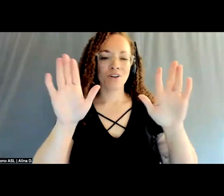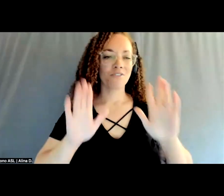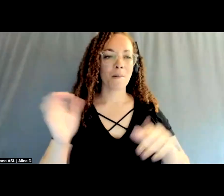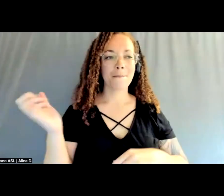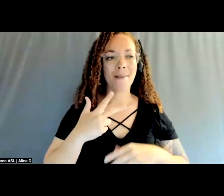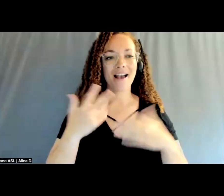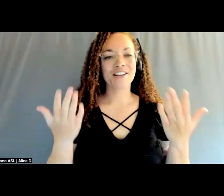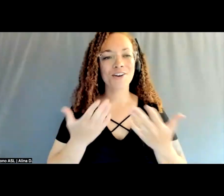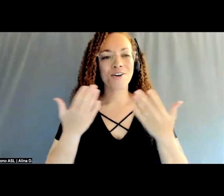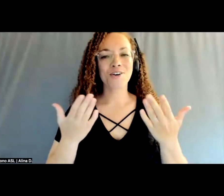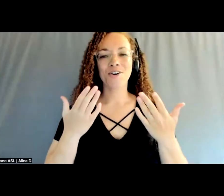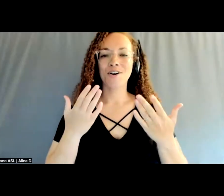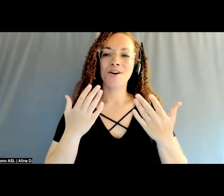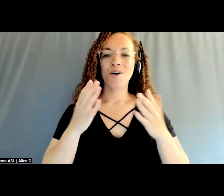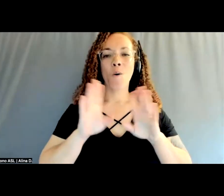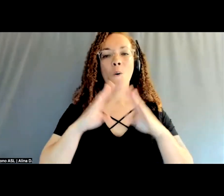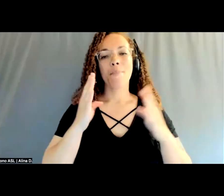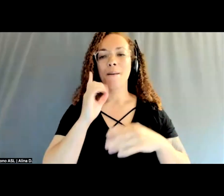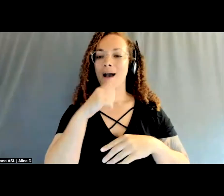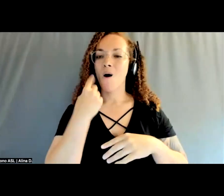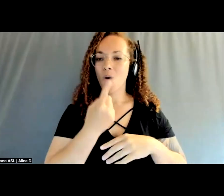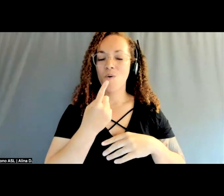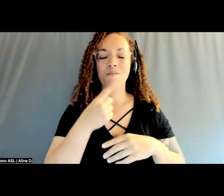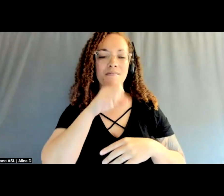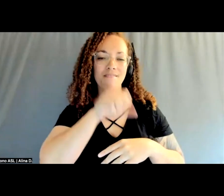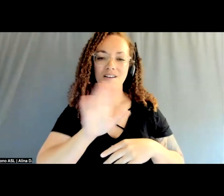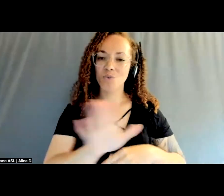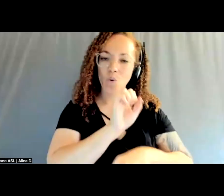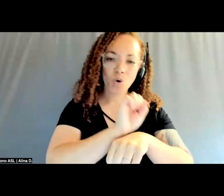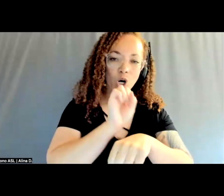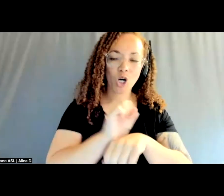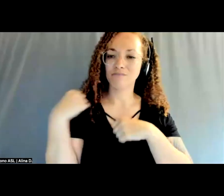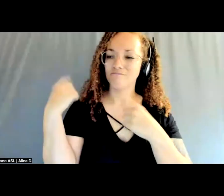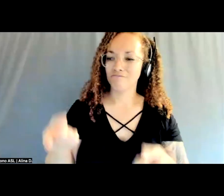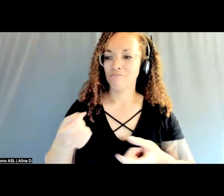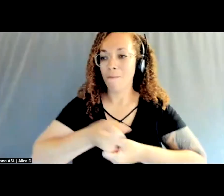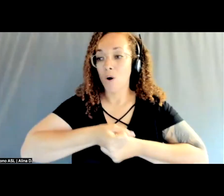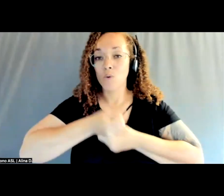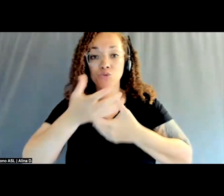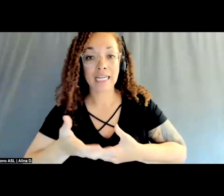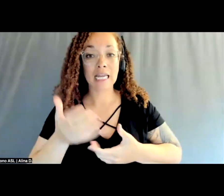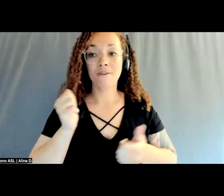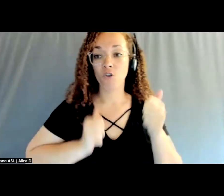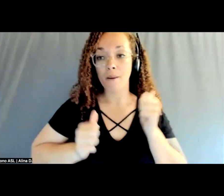I really love all the work that y'all do making poetry and performance as accessible to everyone